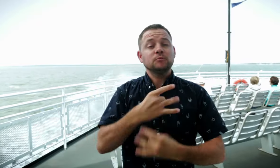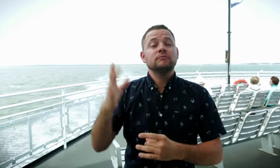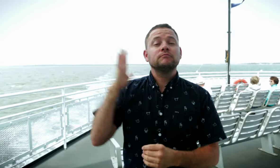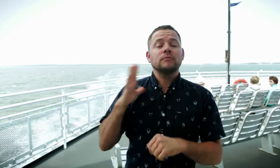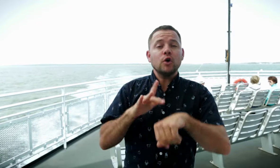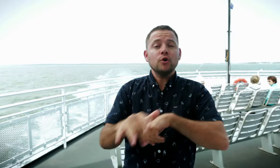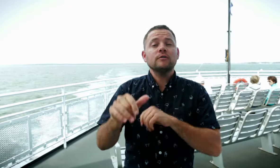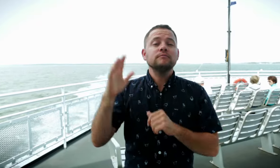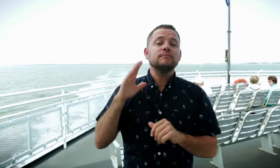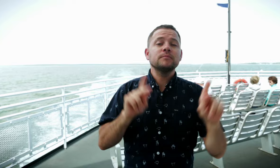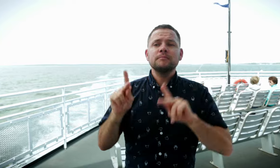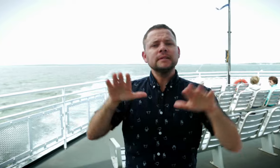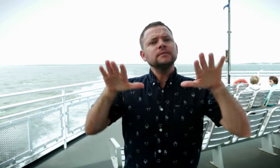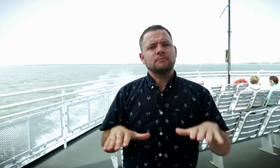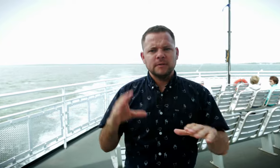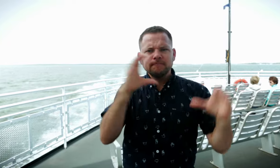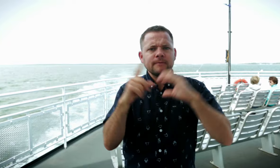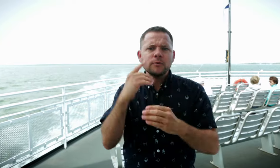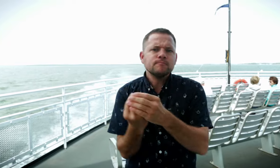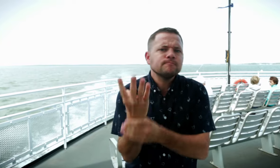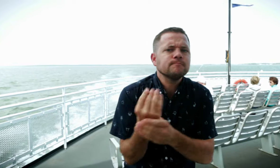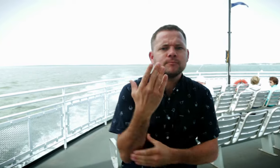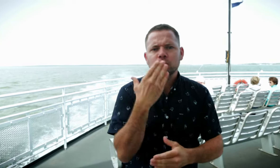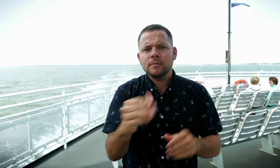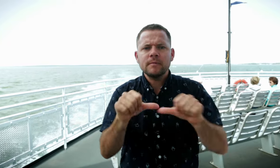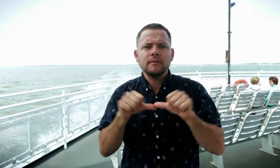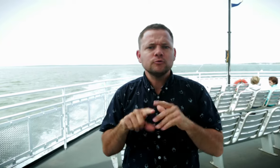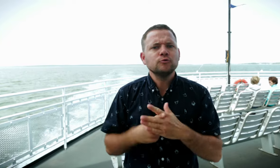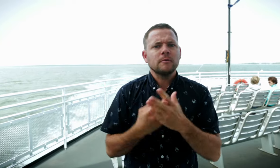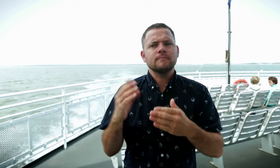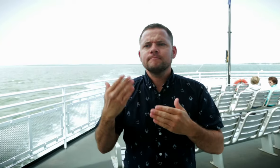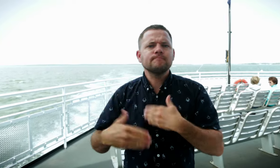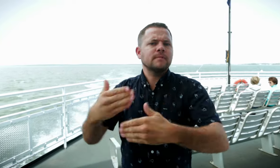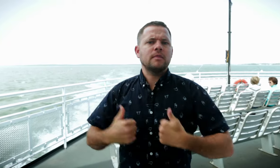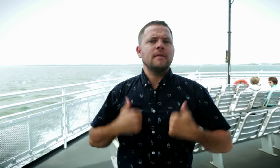The earliest settlers on the island were looking for fertile land so they could find a place to seettle.